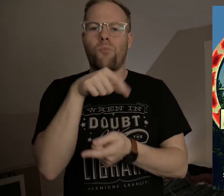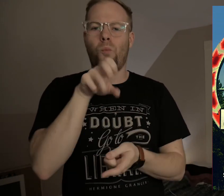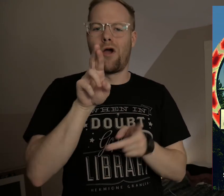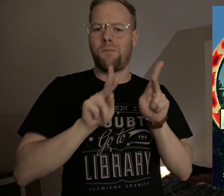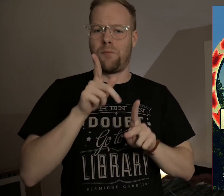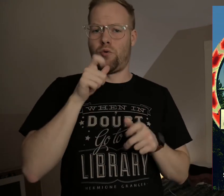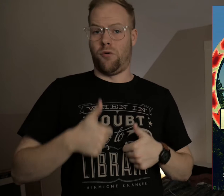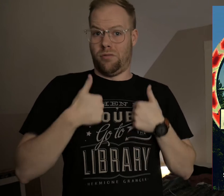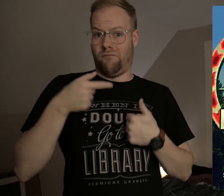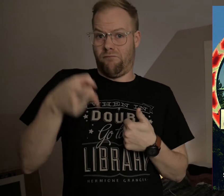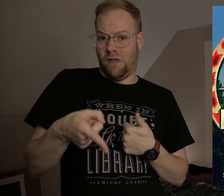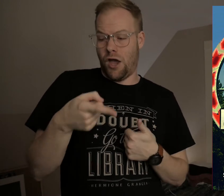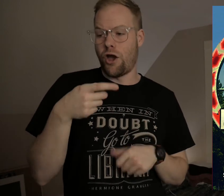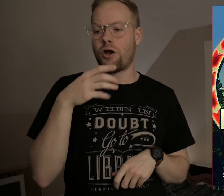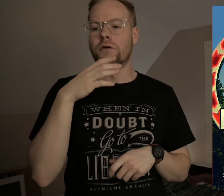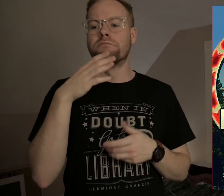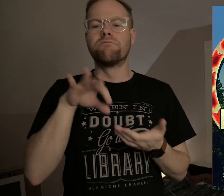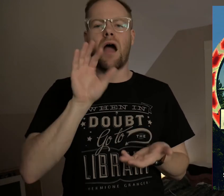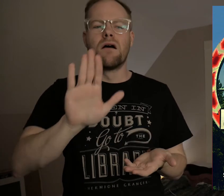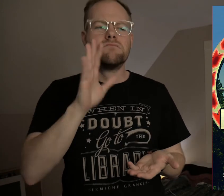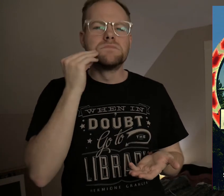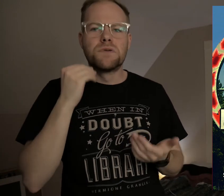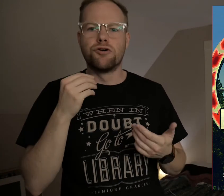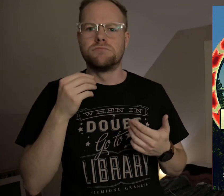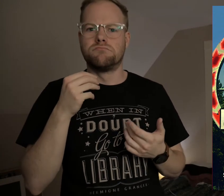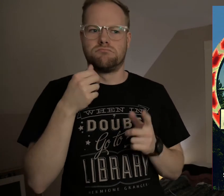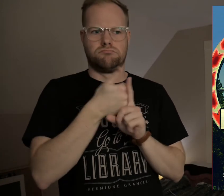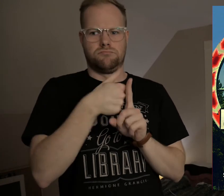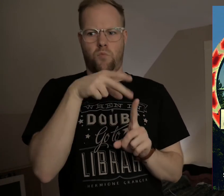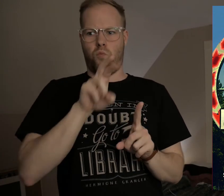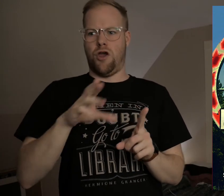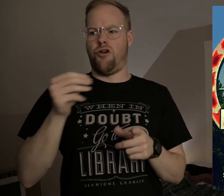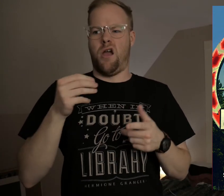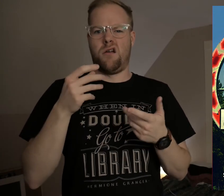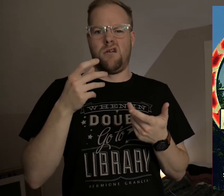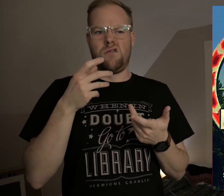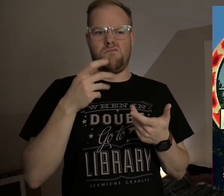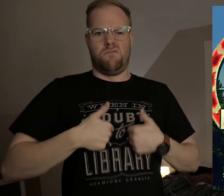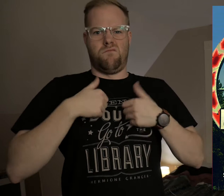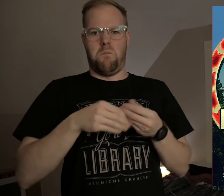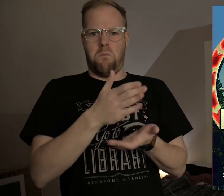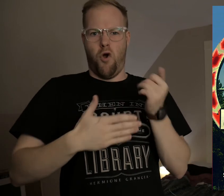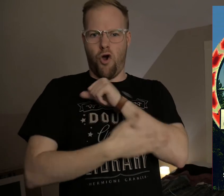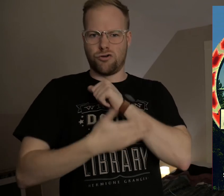queer people who live there to find out their experience of being queer in a part of the country